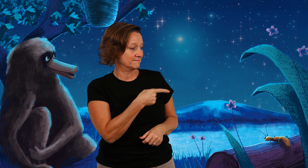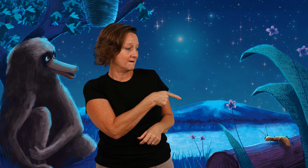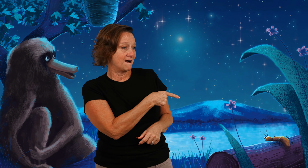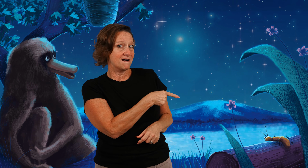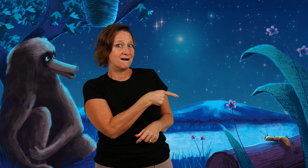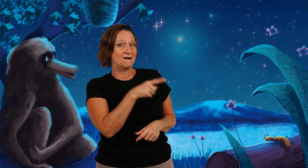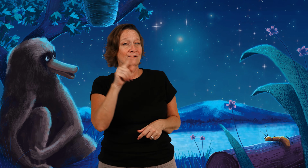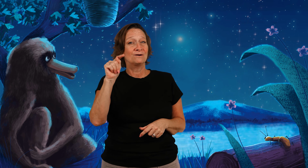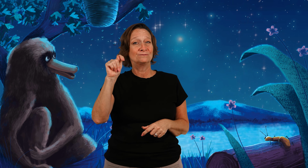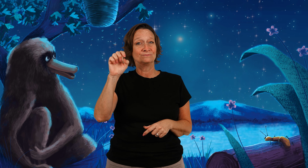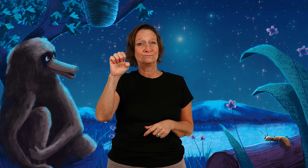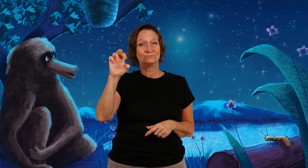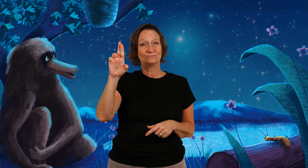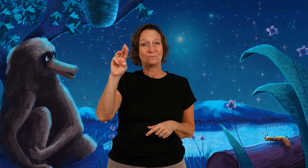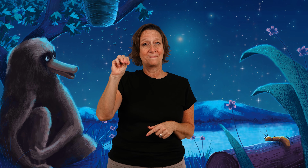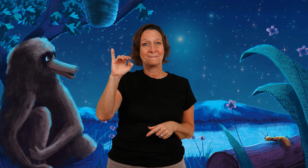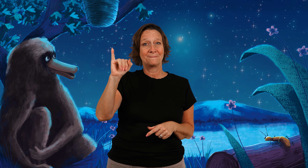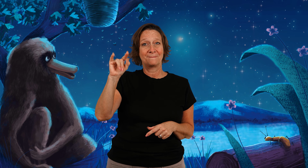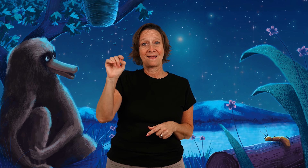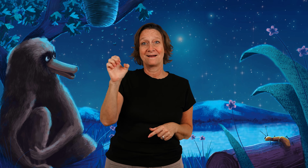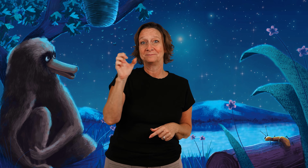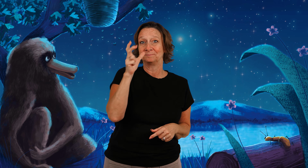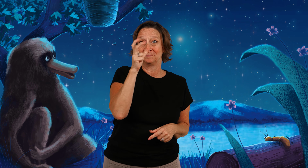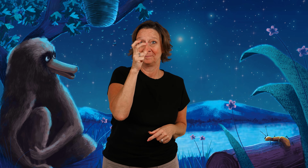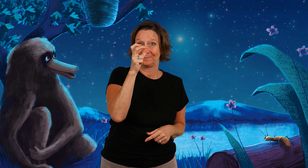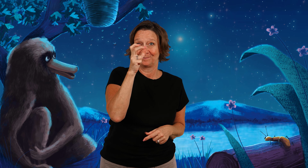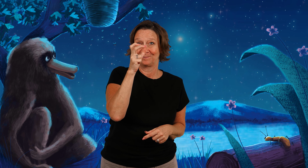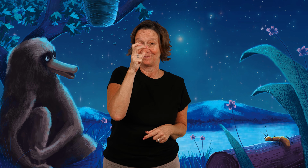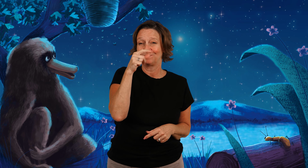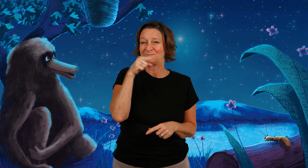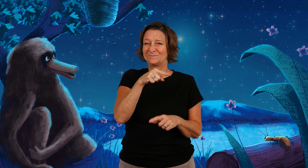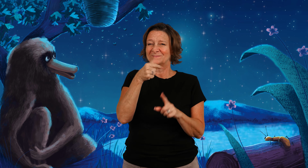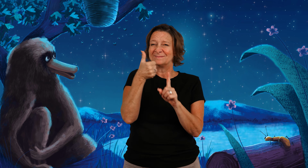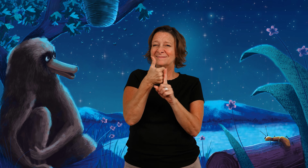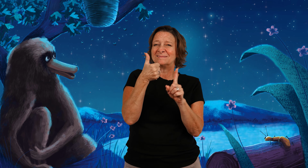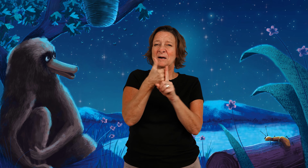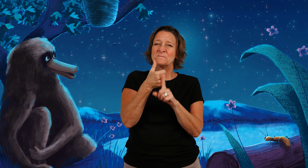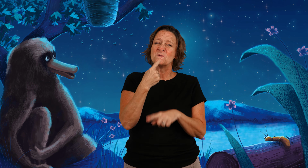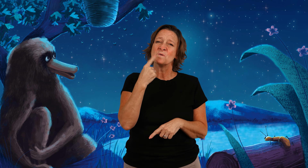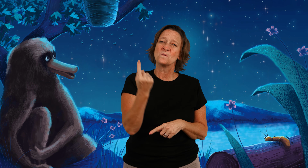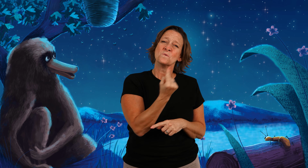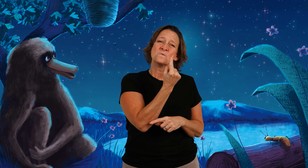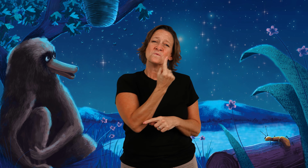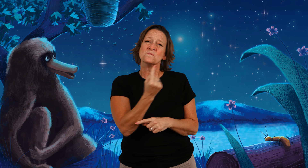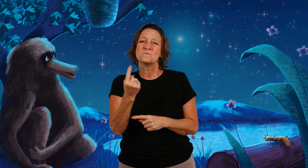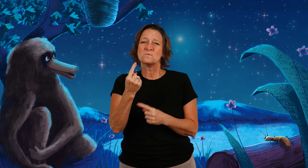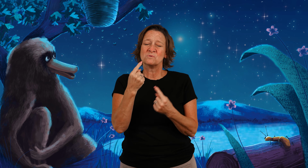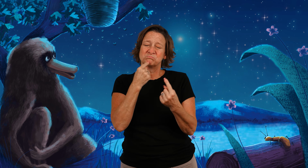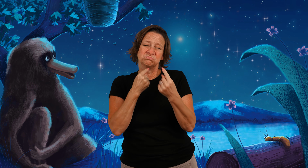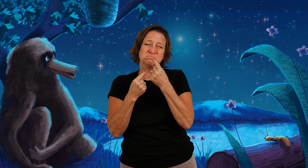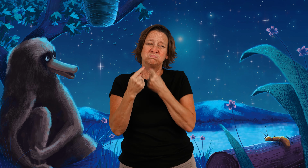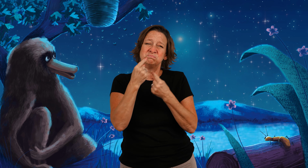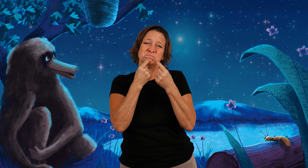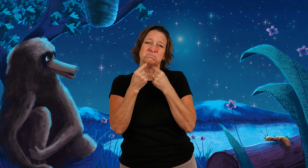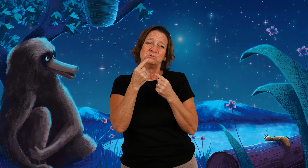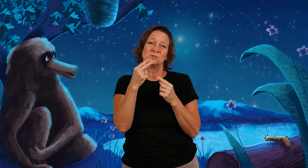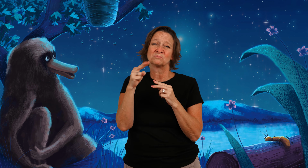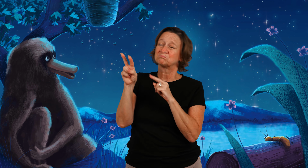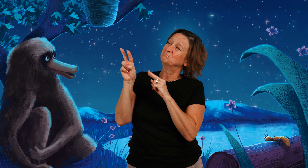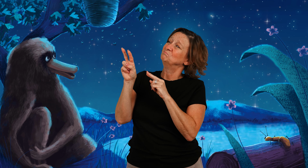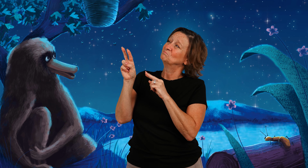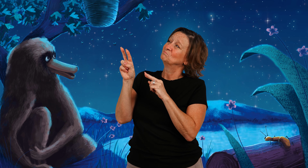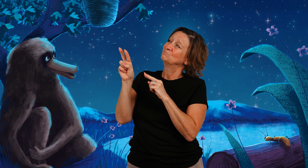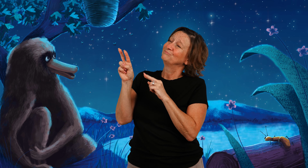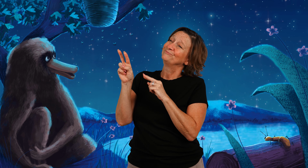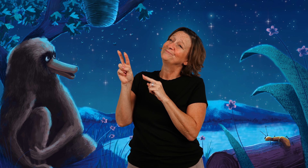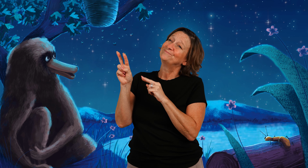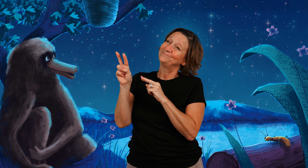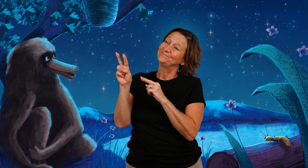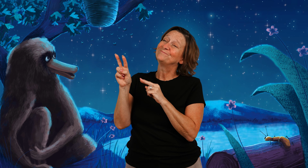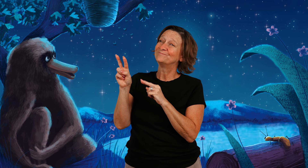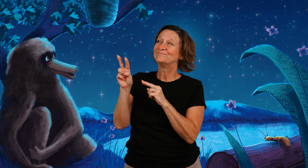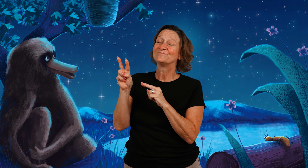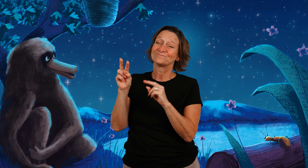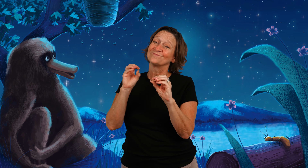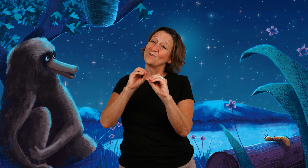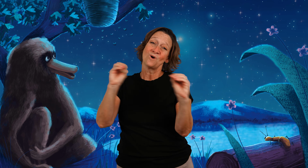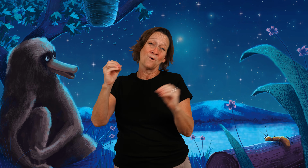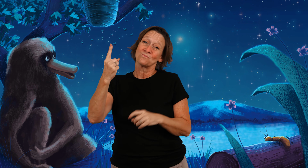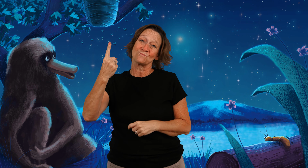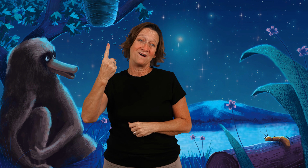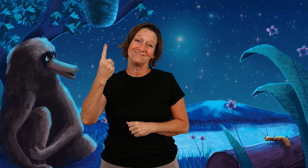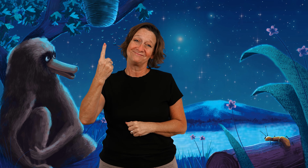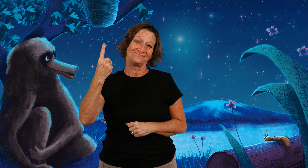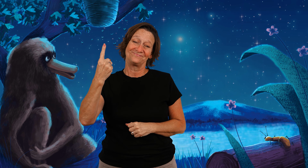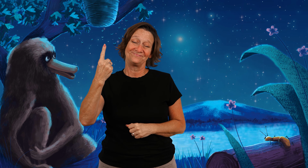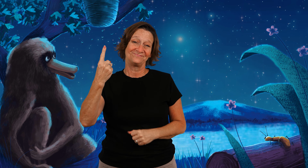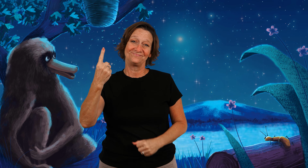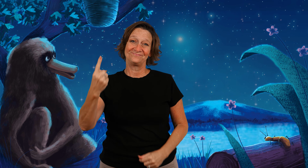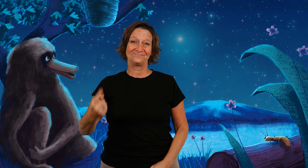Alone and miserable, Termite stood near and sneered, “No one.”